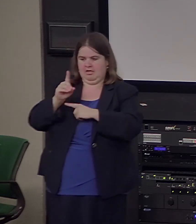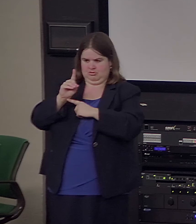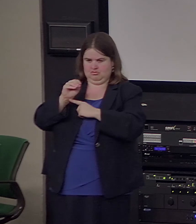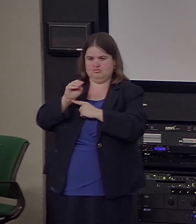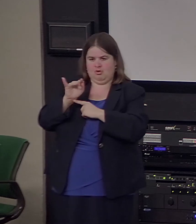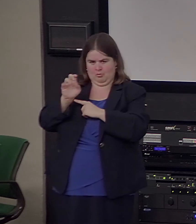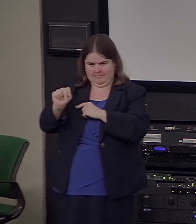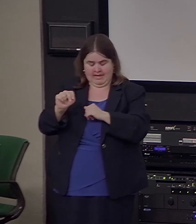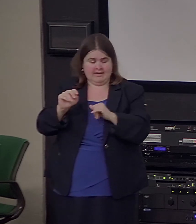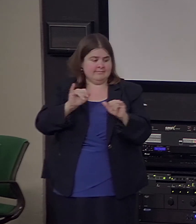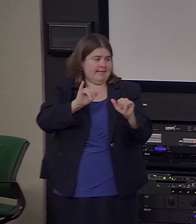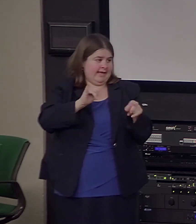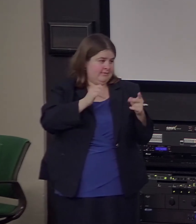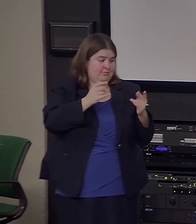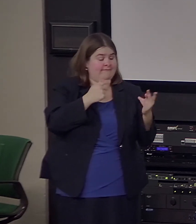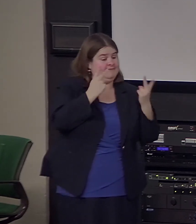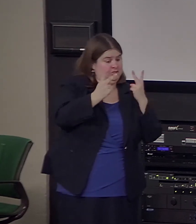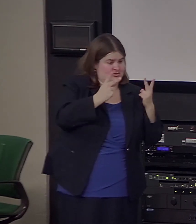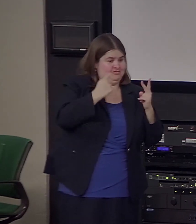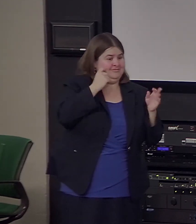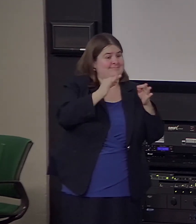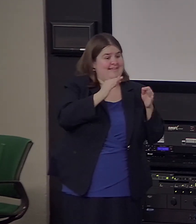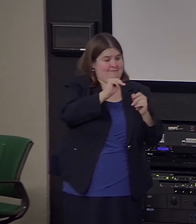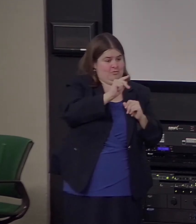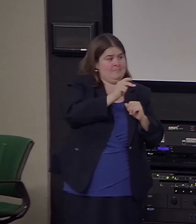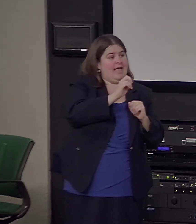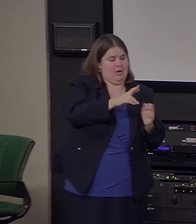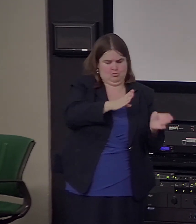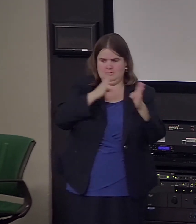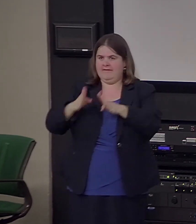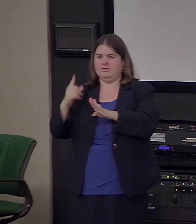like vision that the brain is expecting a certain type of,